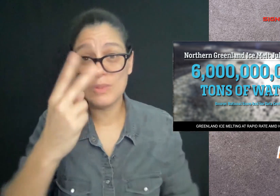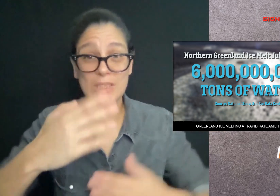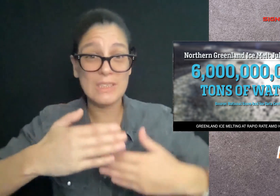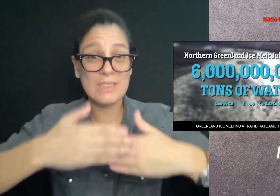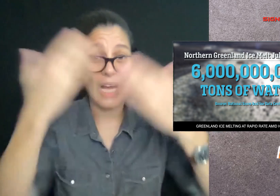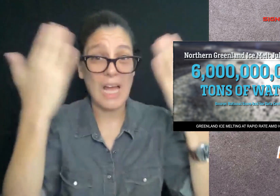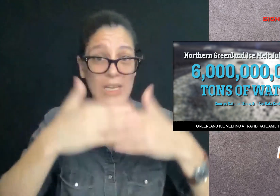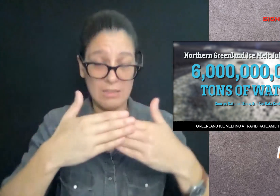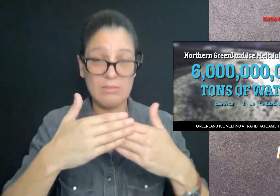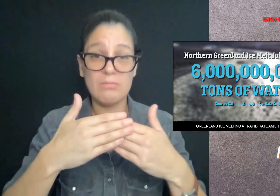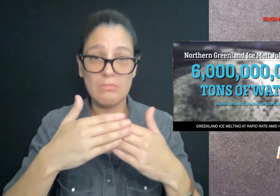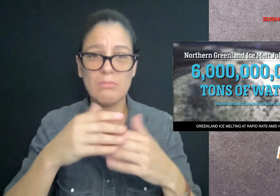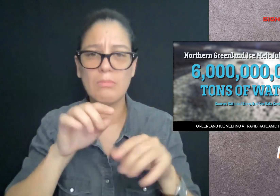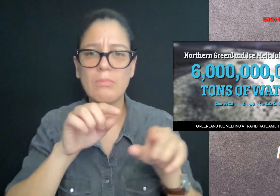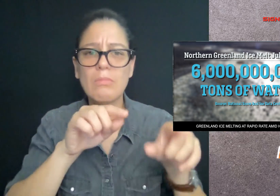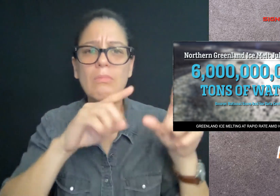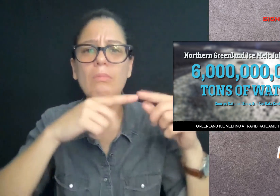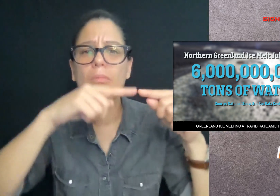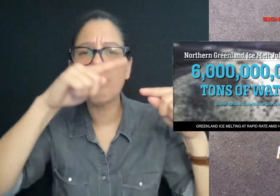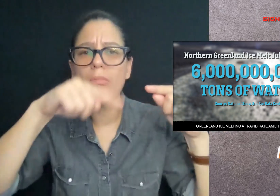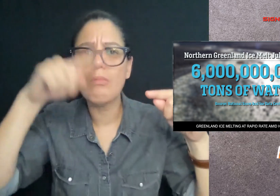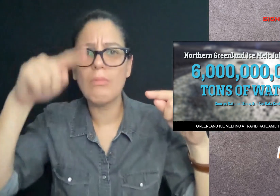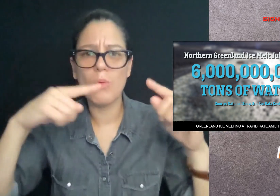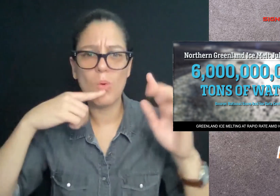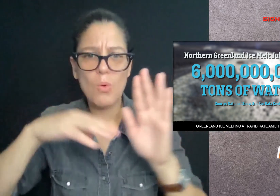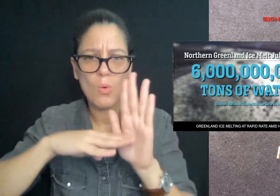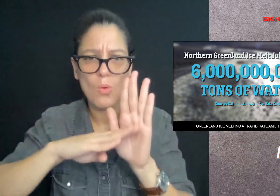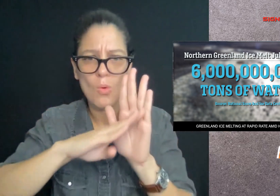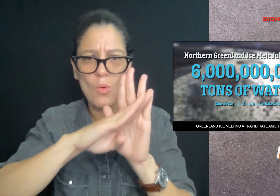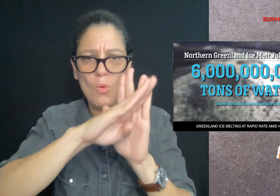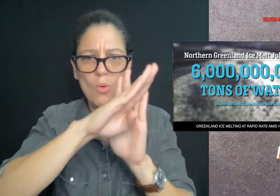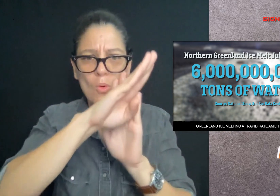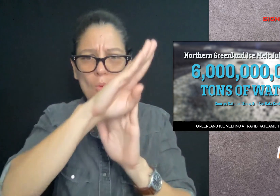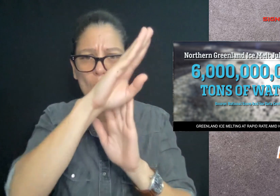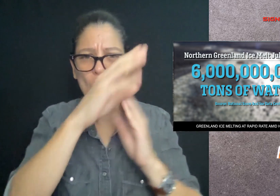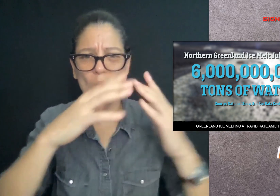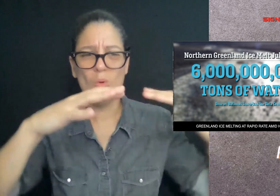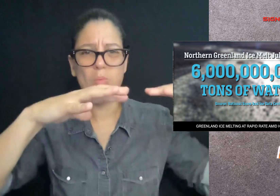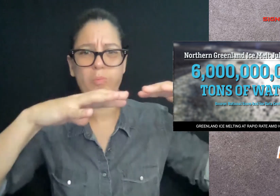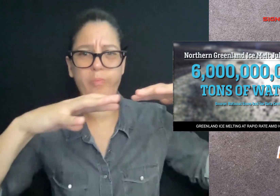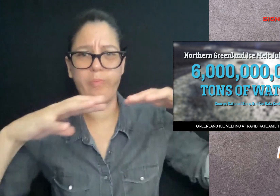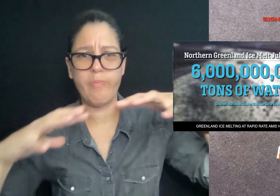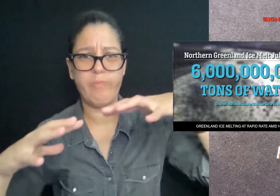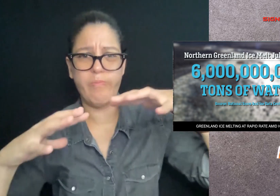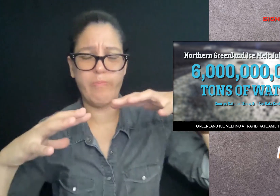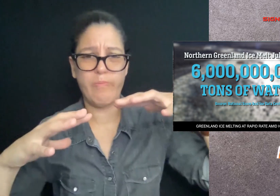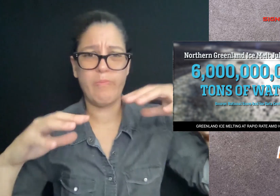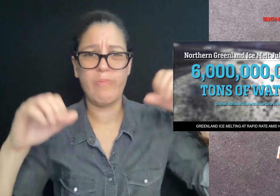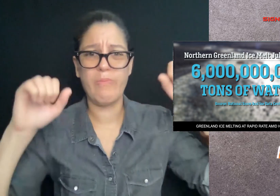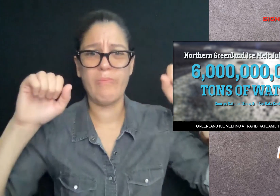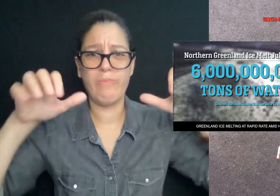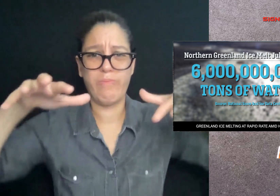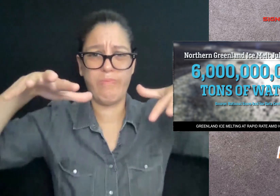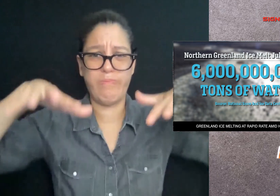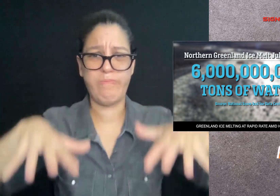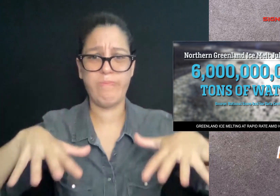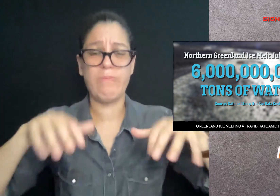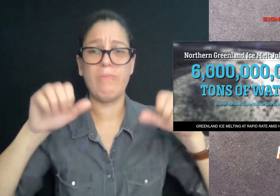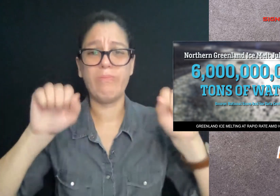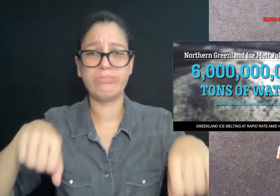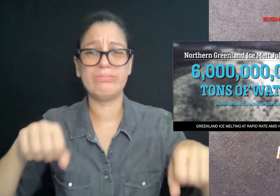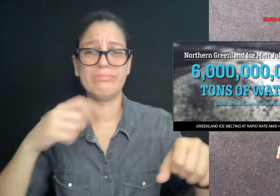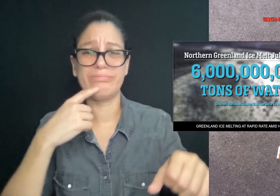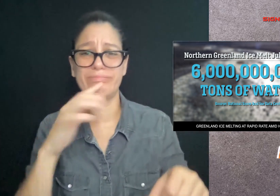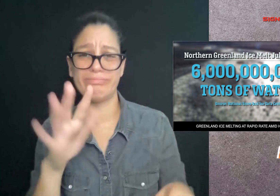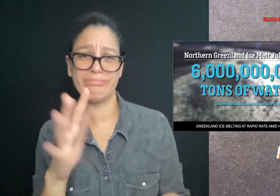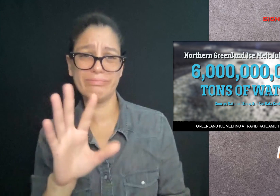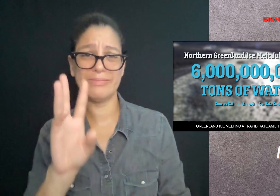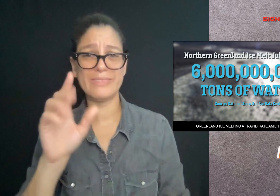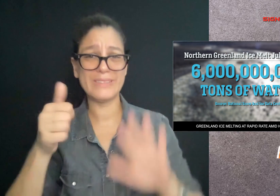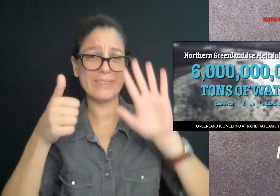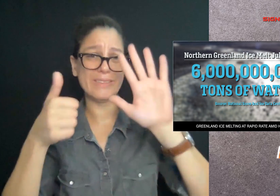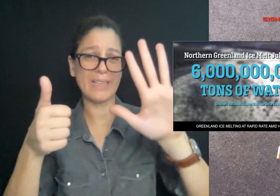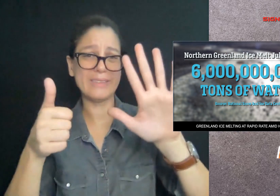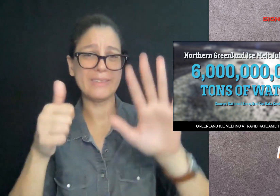days melt surge in northern Greenland caused ice sheet run off of about 6 billion tons